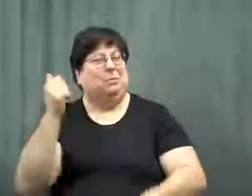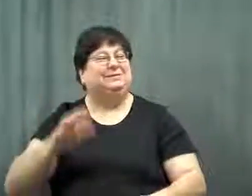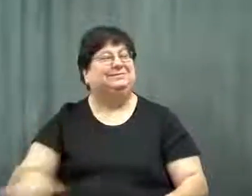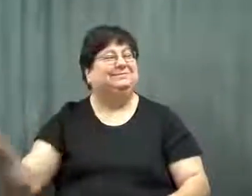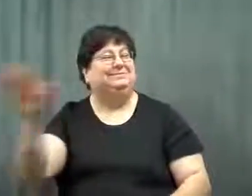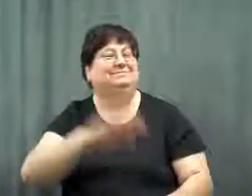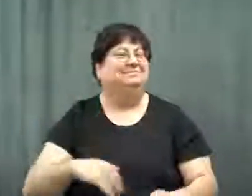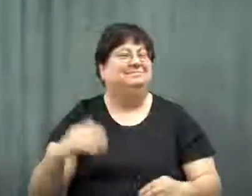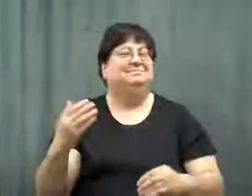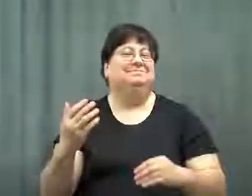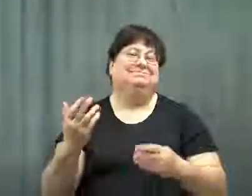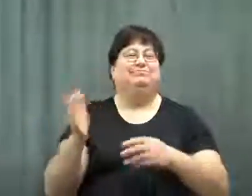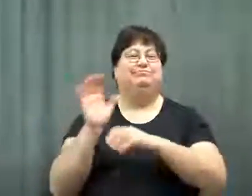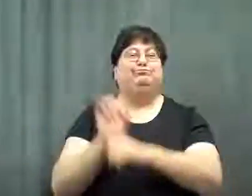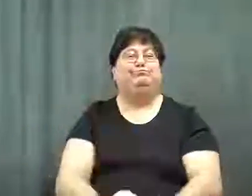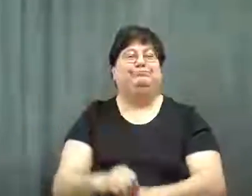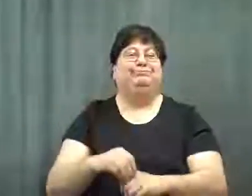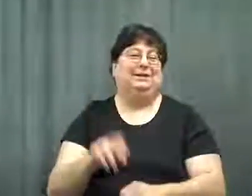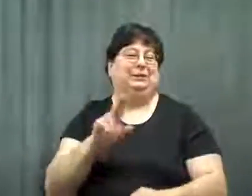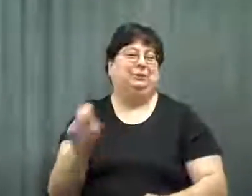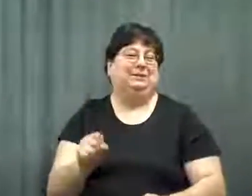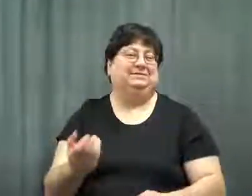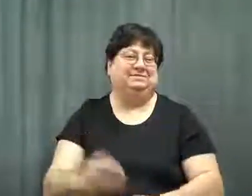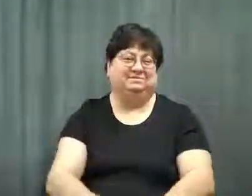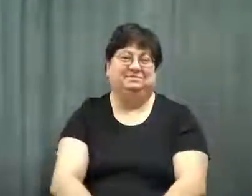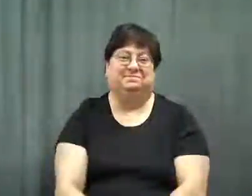That's basically a tradition in the U.S.